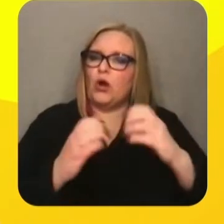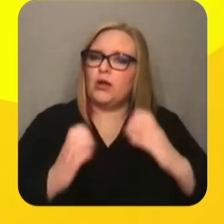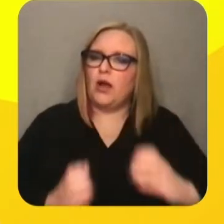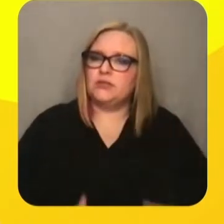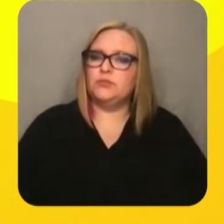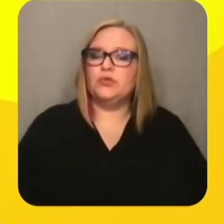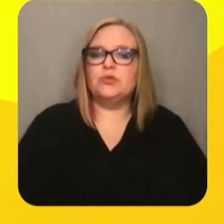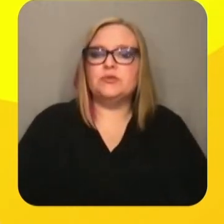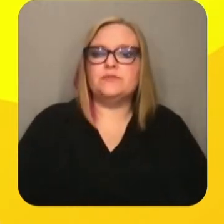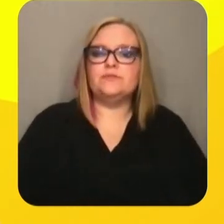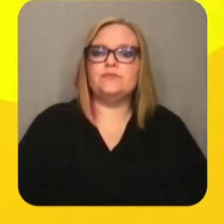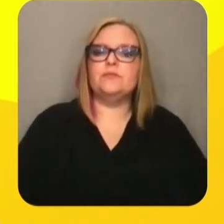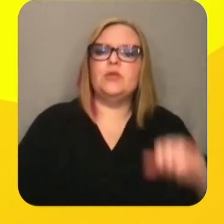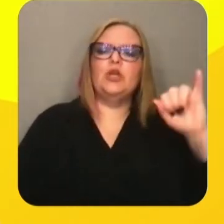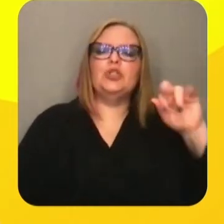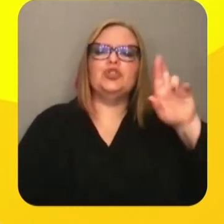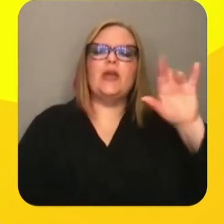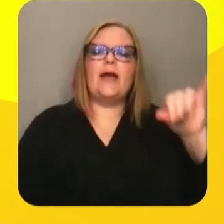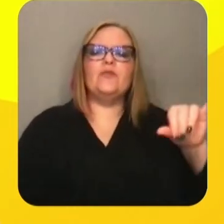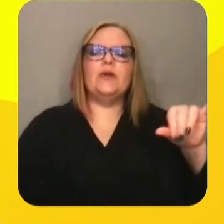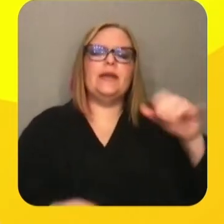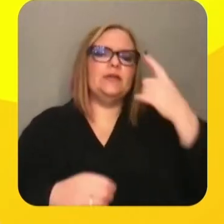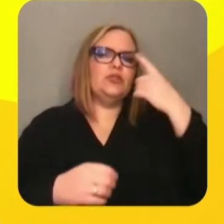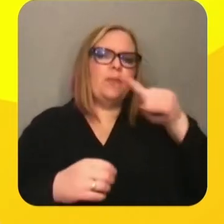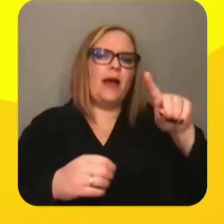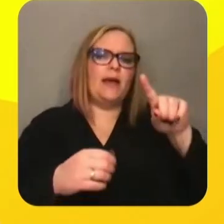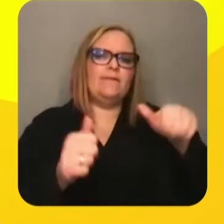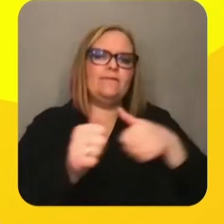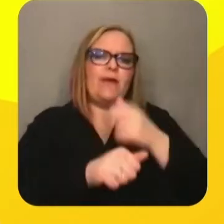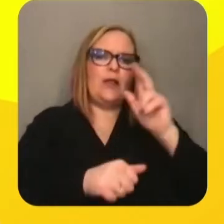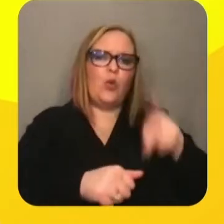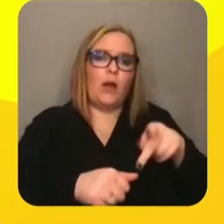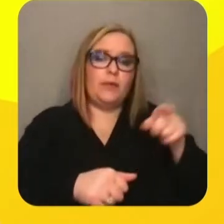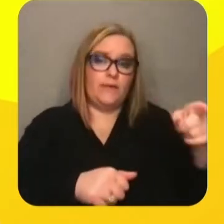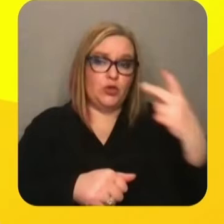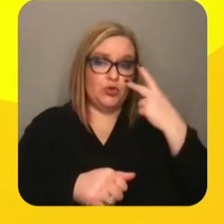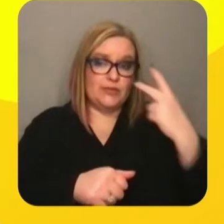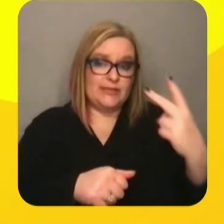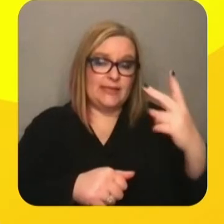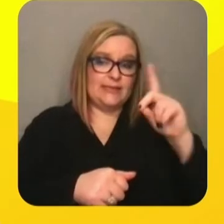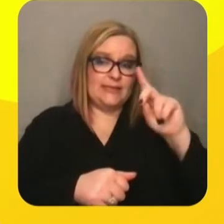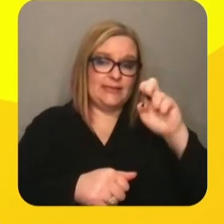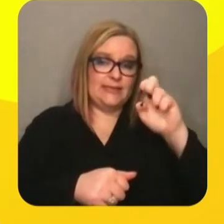And Geoffrey, if I can just ask you to follow up? Have you ever seen any DEI initiatives at Burberry or indeed any other